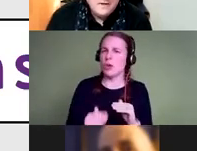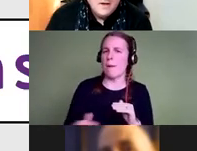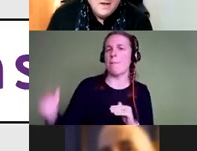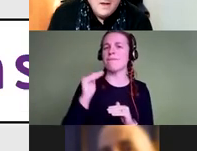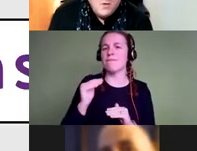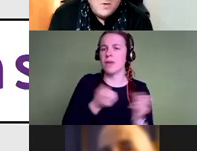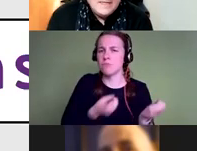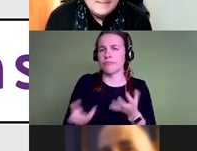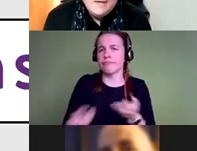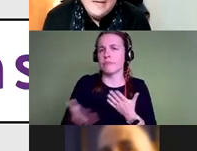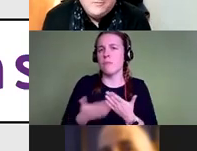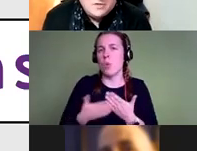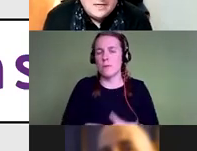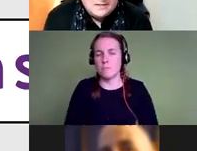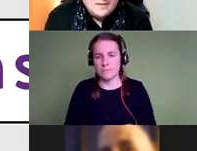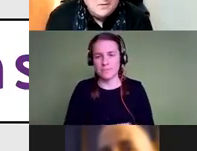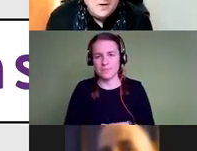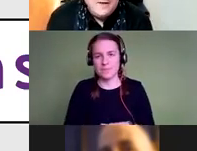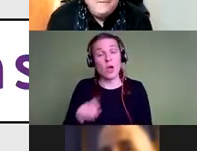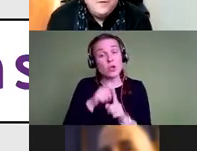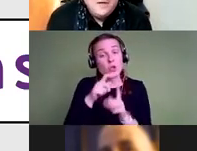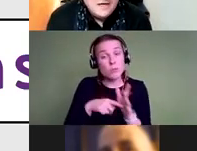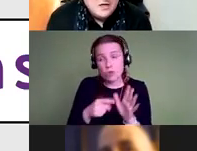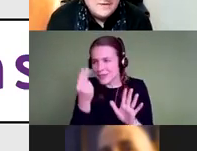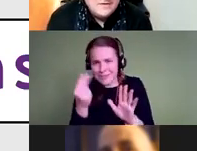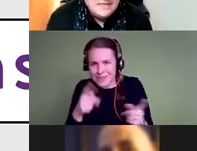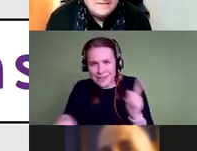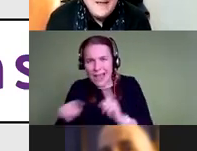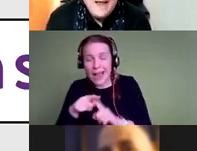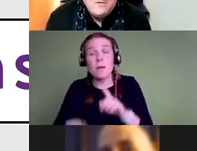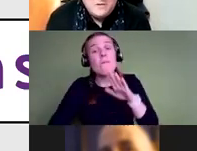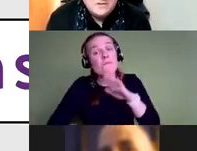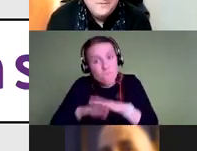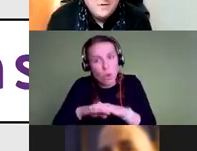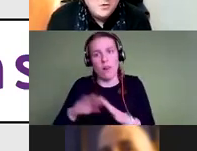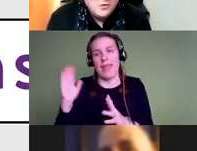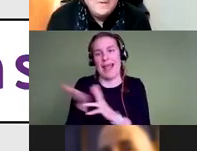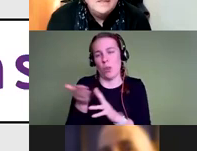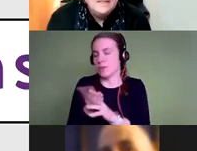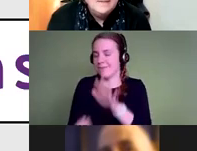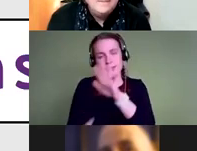These six design principles, as I say, should be considered at every stage of designing, especially so at